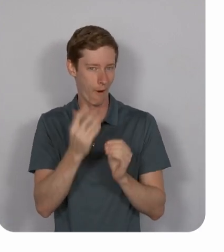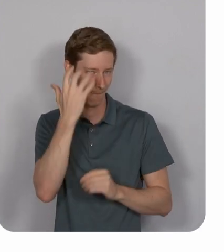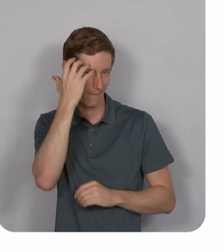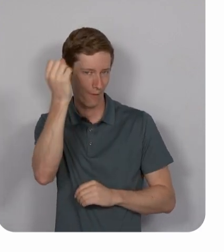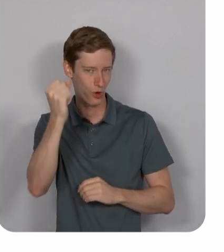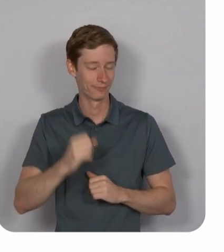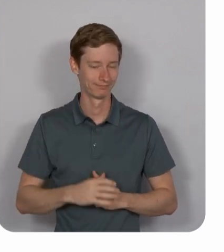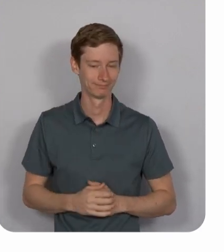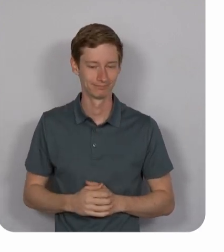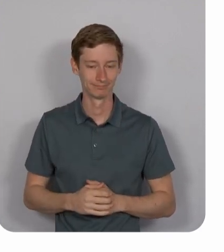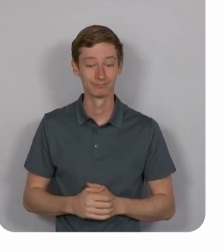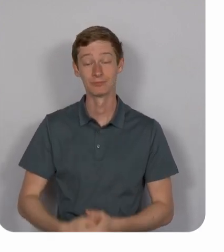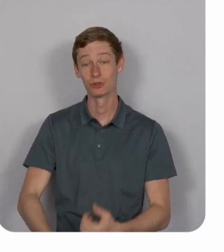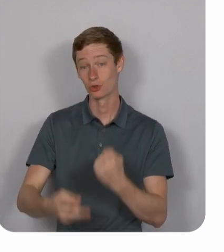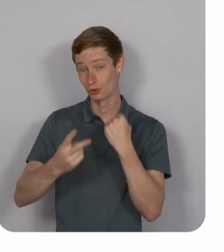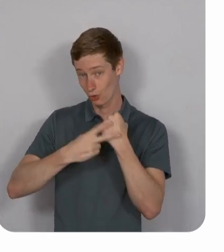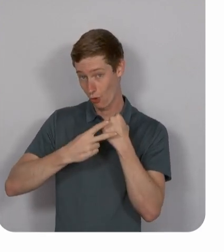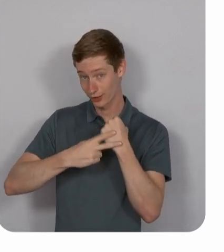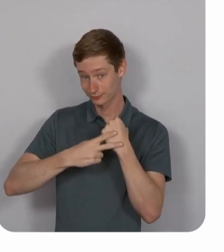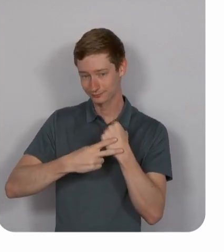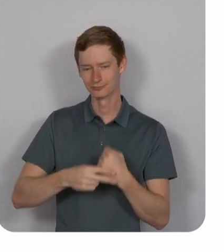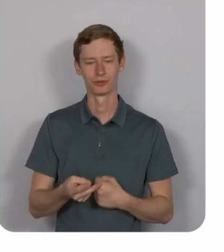As for storage, there are two options available.